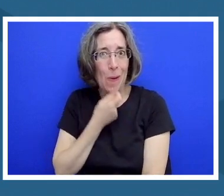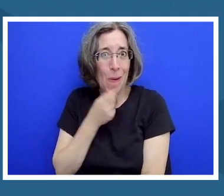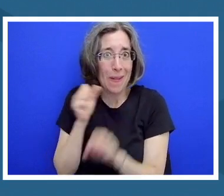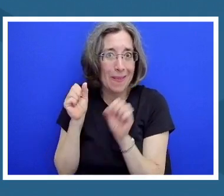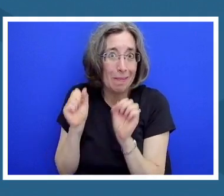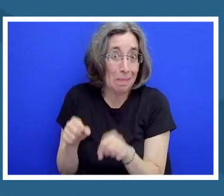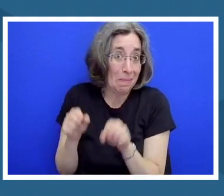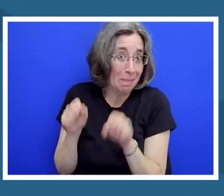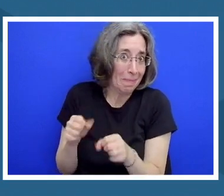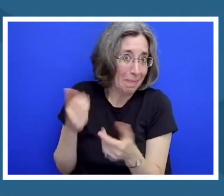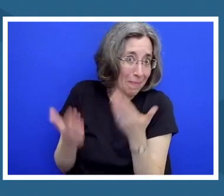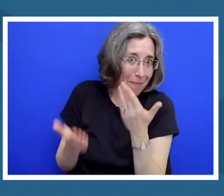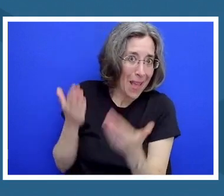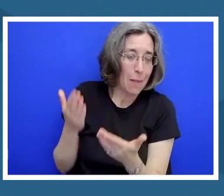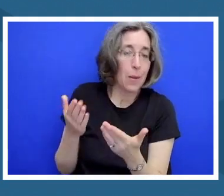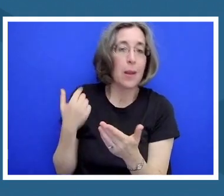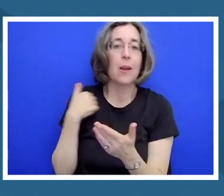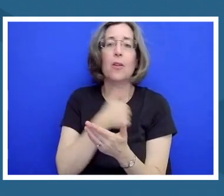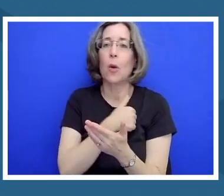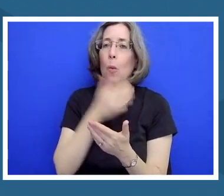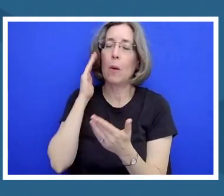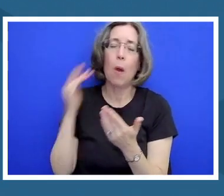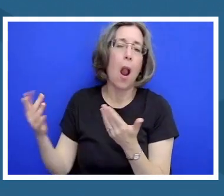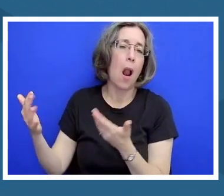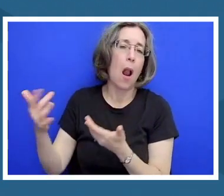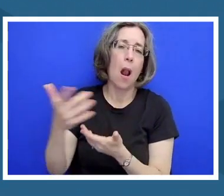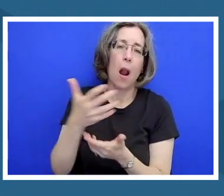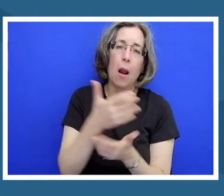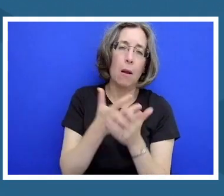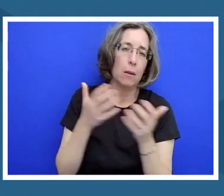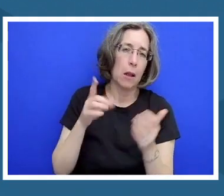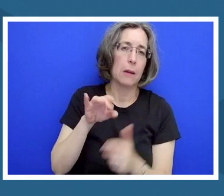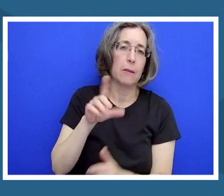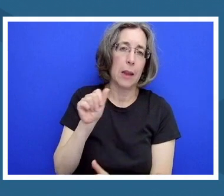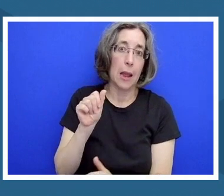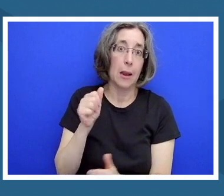we're gonna have all this data coming so very exciting